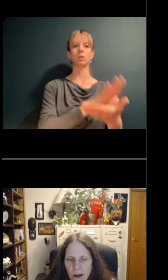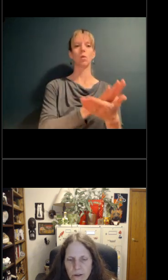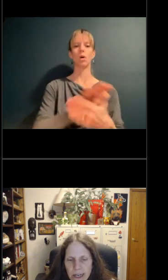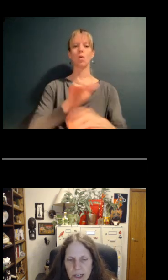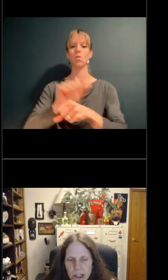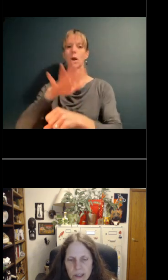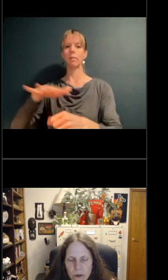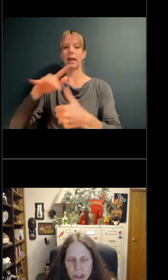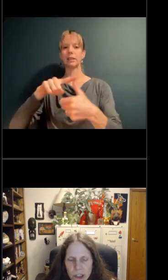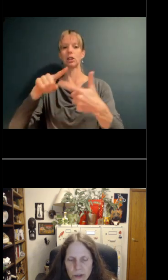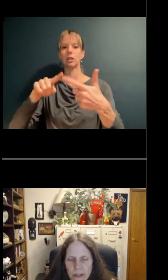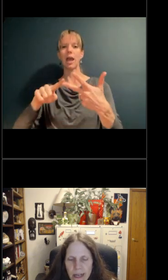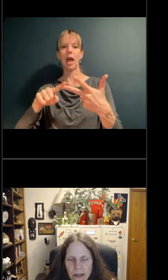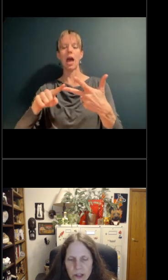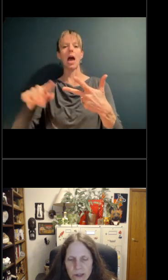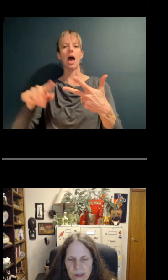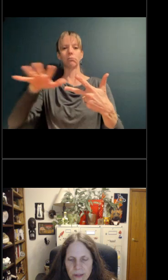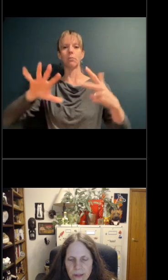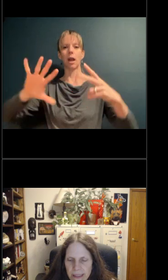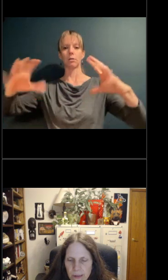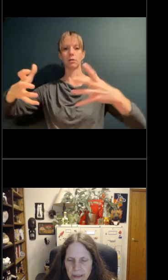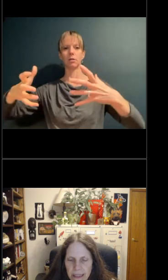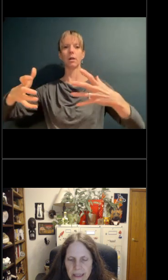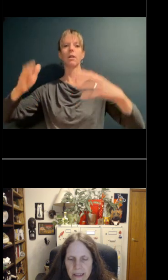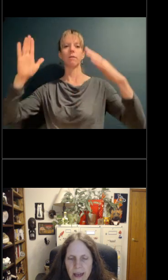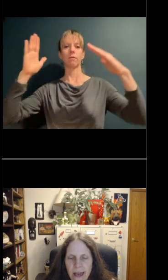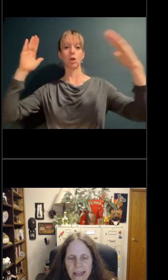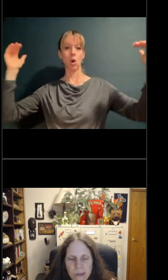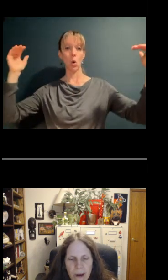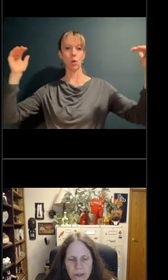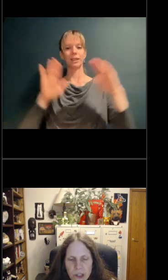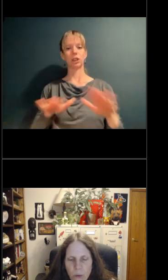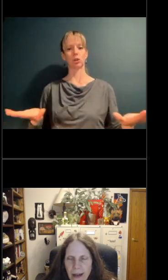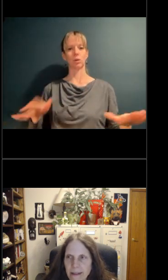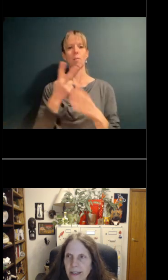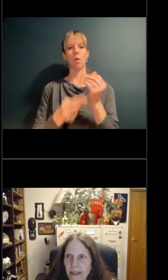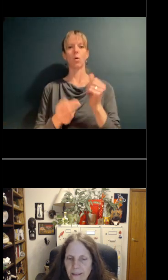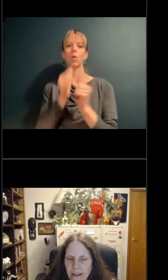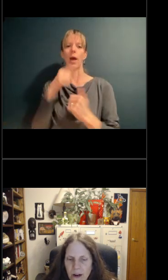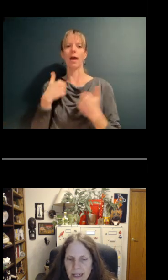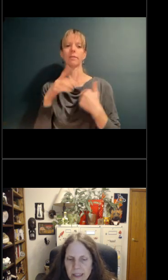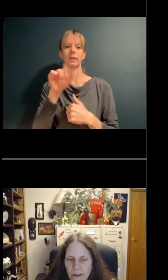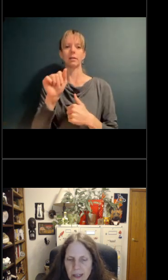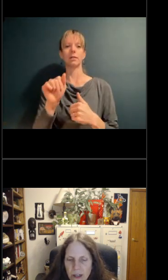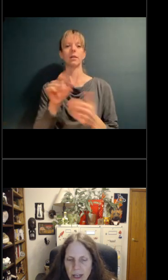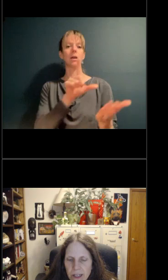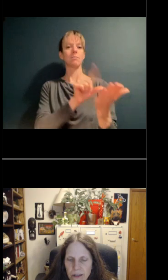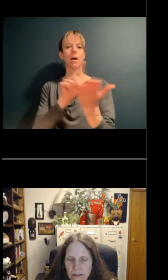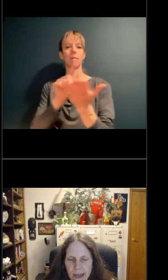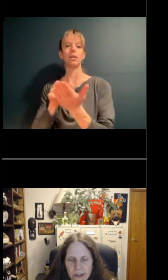and congregations for children and adults with disabilities. He has published widely in the areas of educational